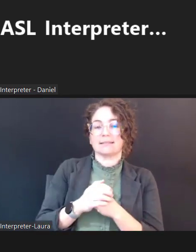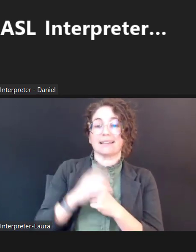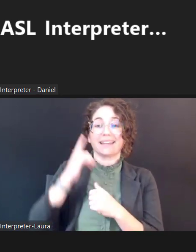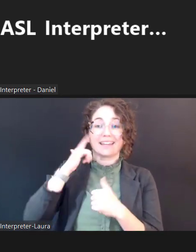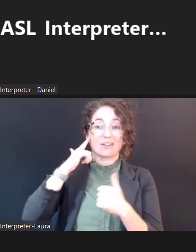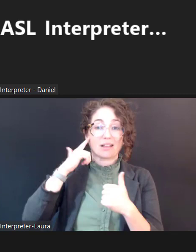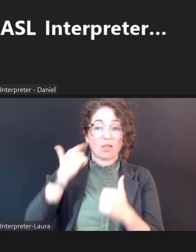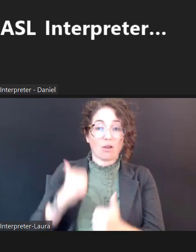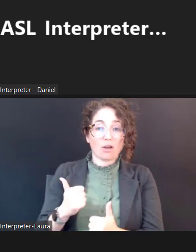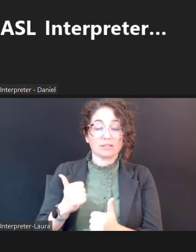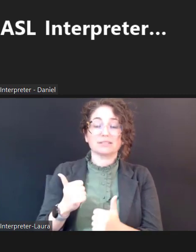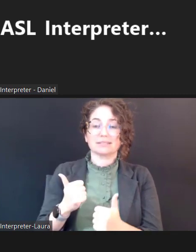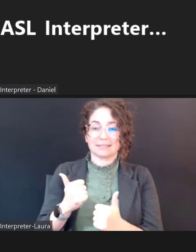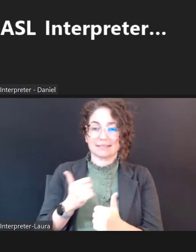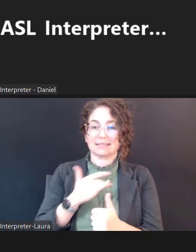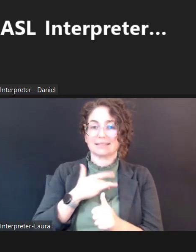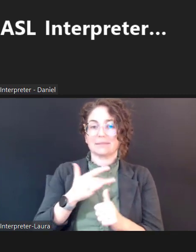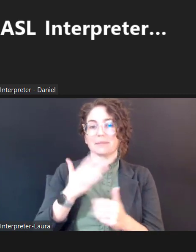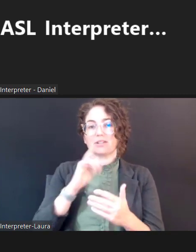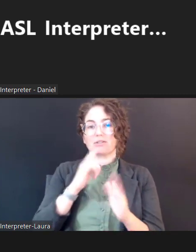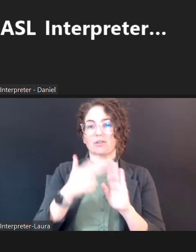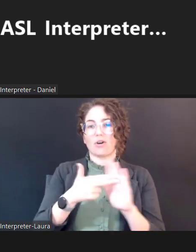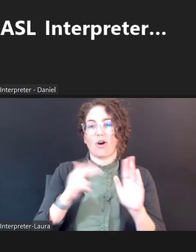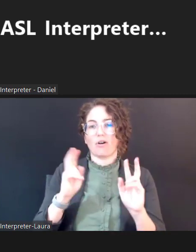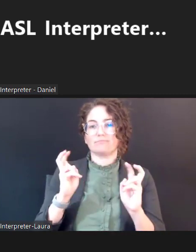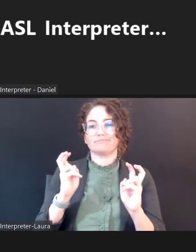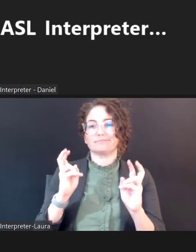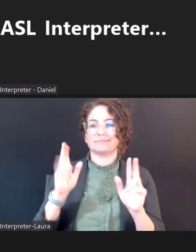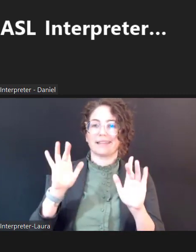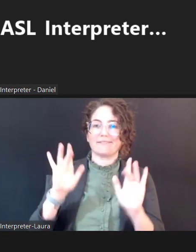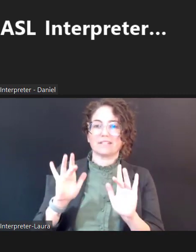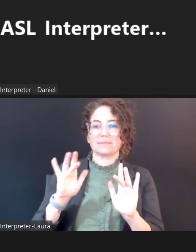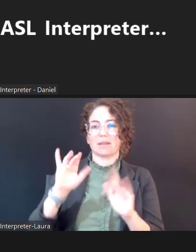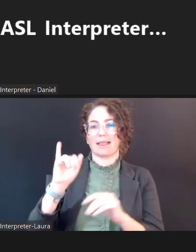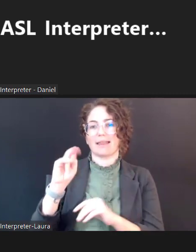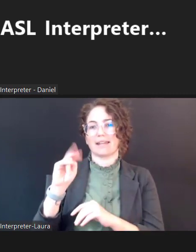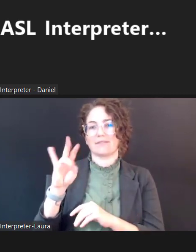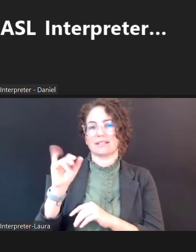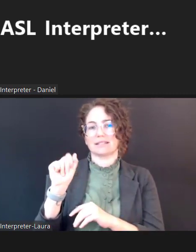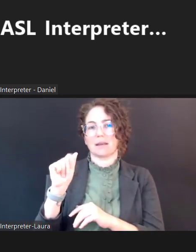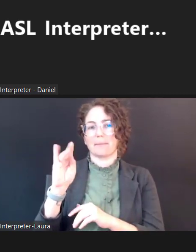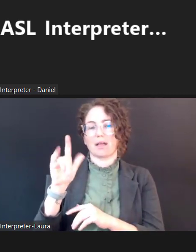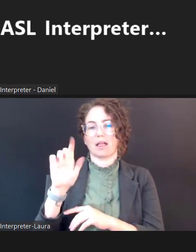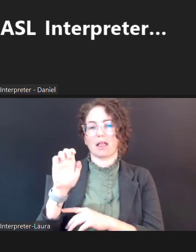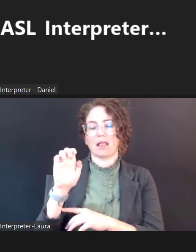So, the question is, how can we reliably identify which children